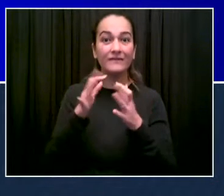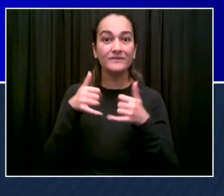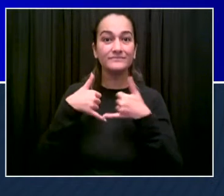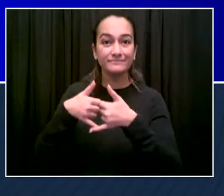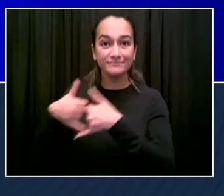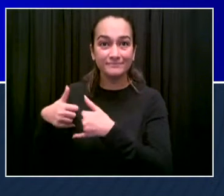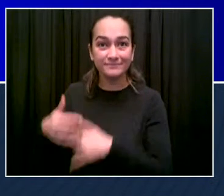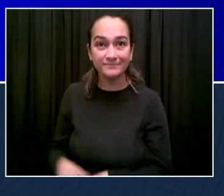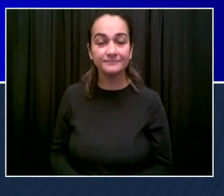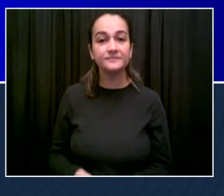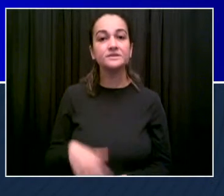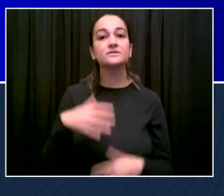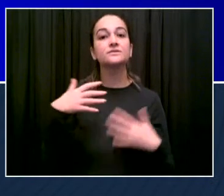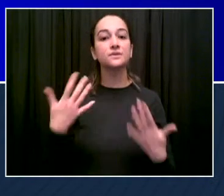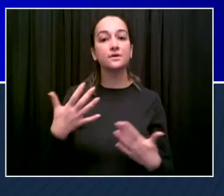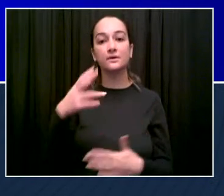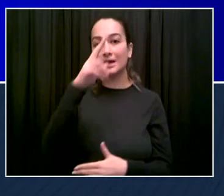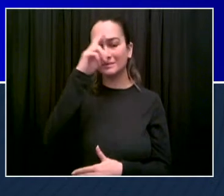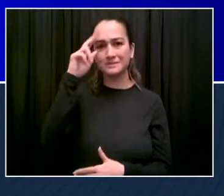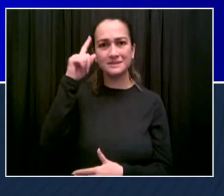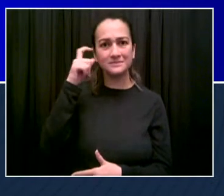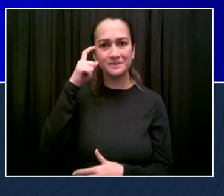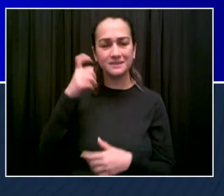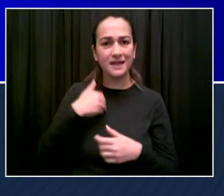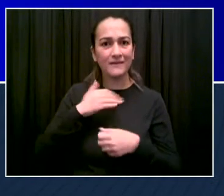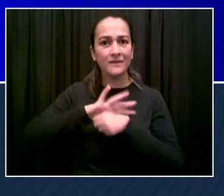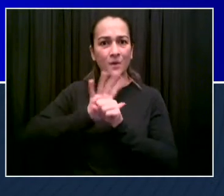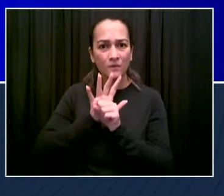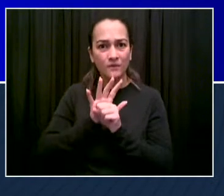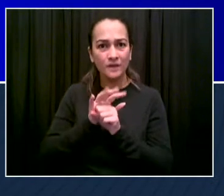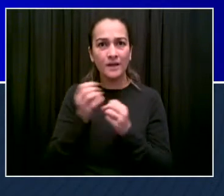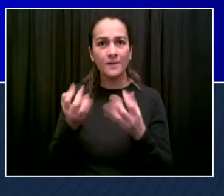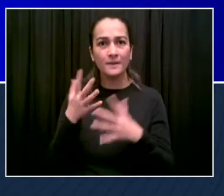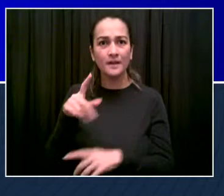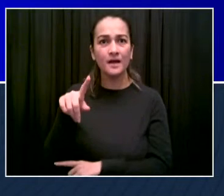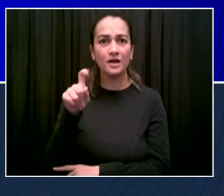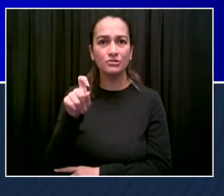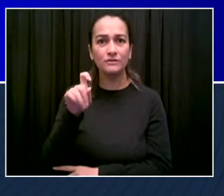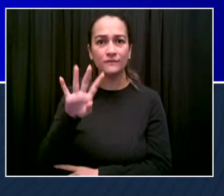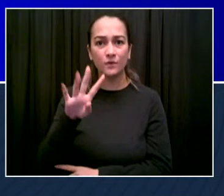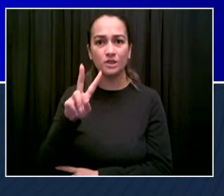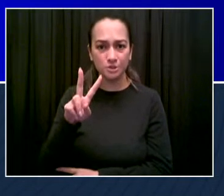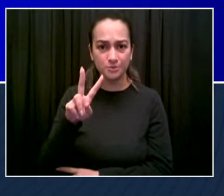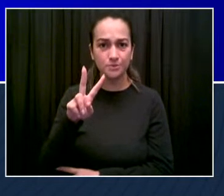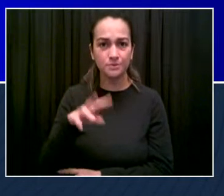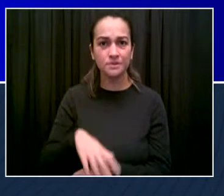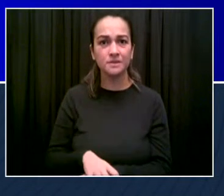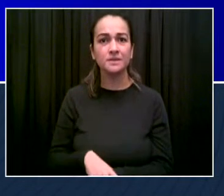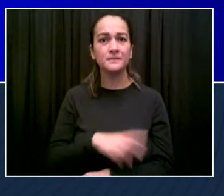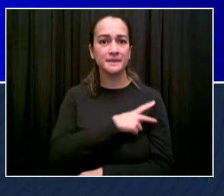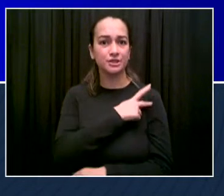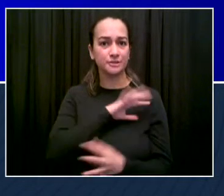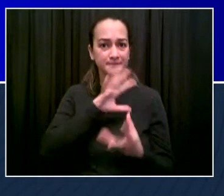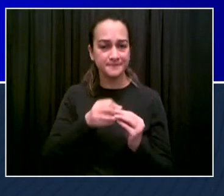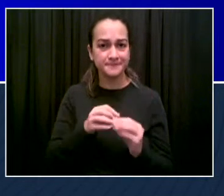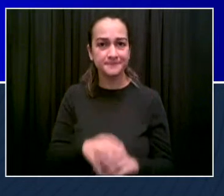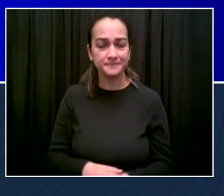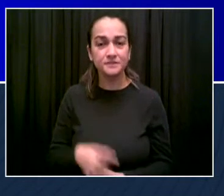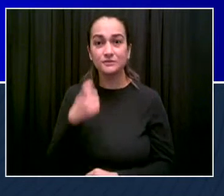WORKING AND BACK TO SCHOOL IS WORKING. YOU WILL SEE THE NUMBER KEEP CLIMBING. NUMBER TWO IS THE PEOPLE ADMITTED TO